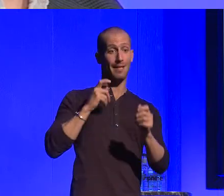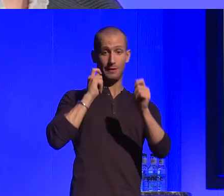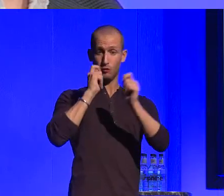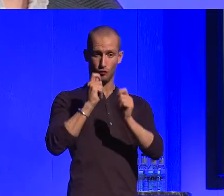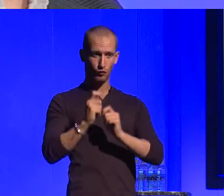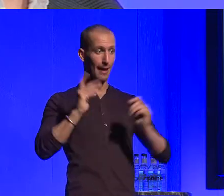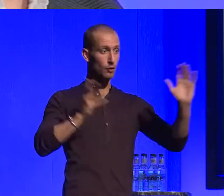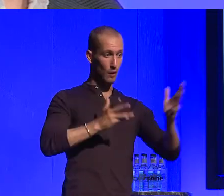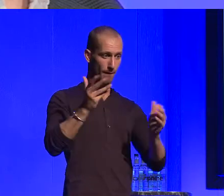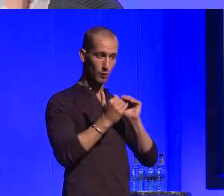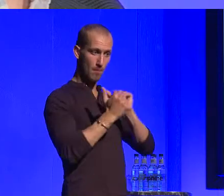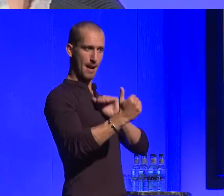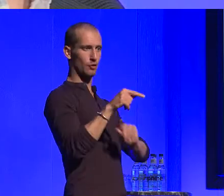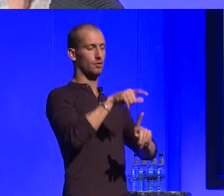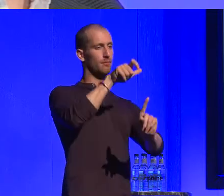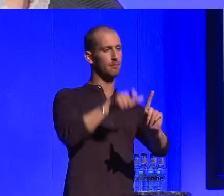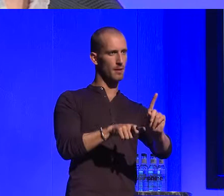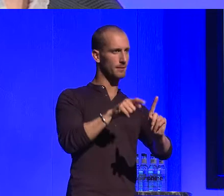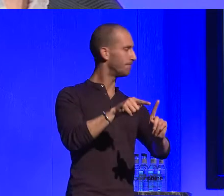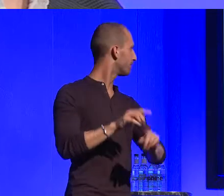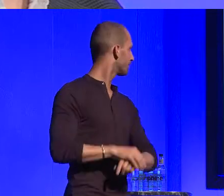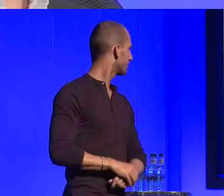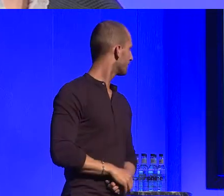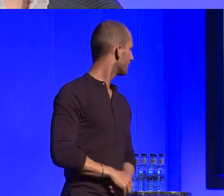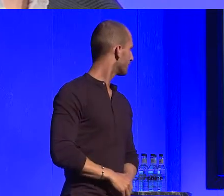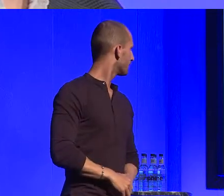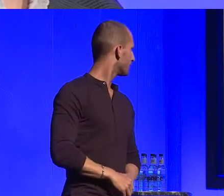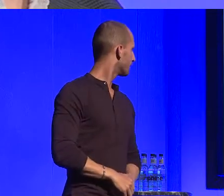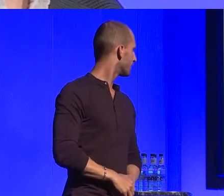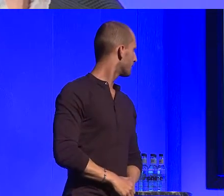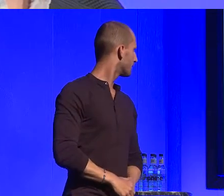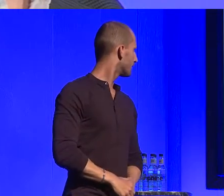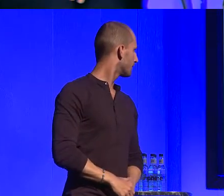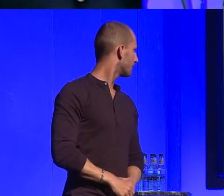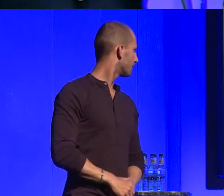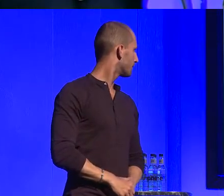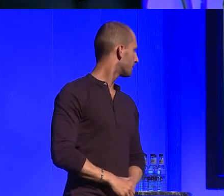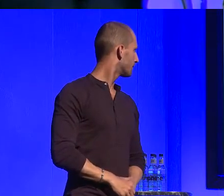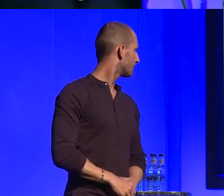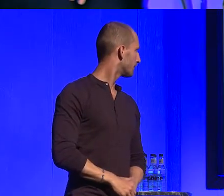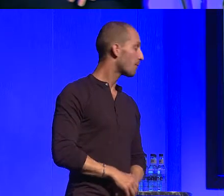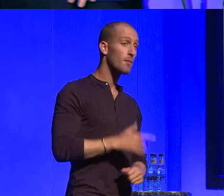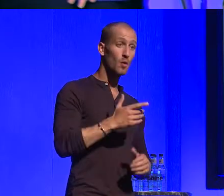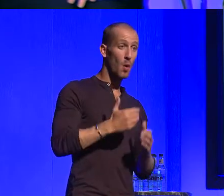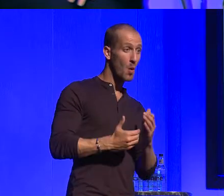There was a degree of realism around data: new ways of working are great, and new channels